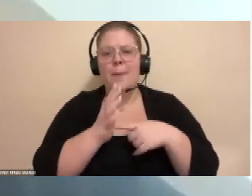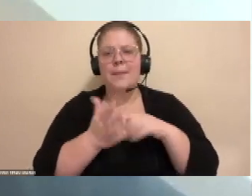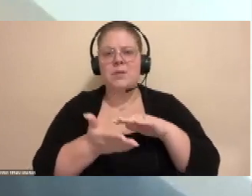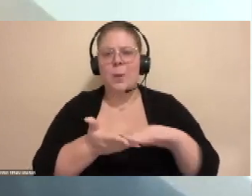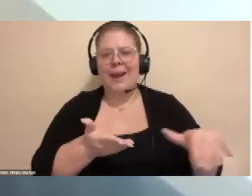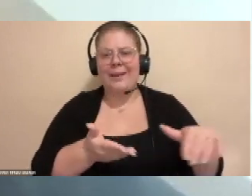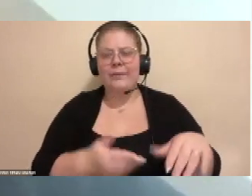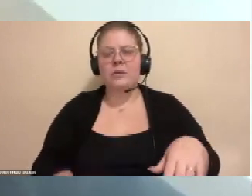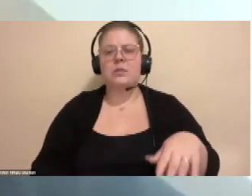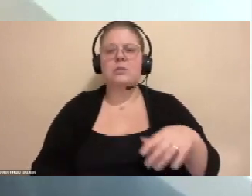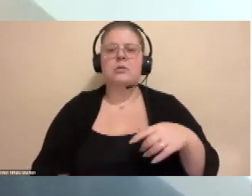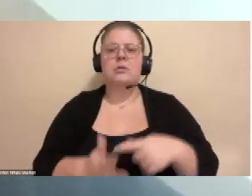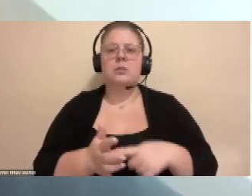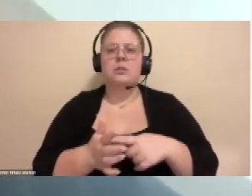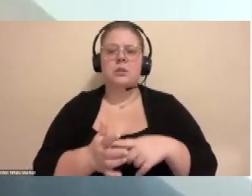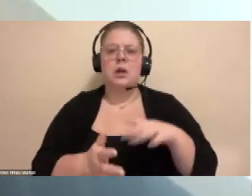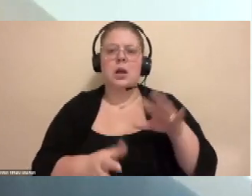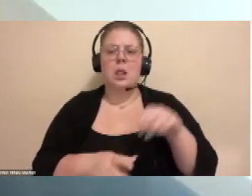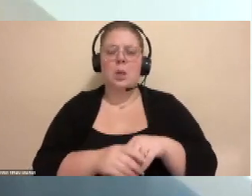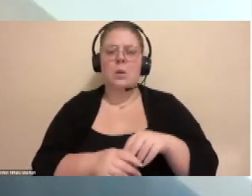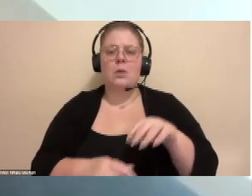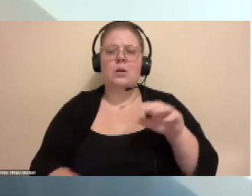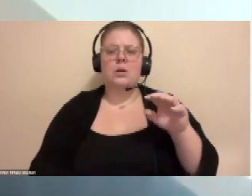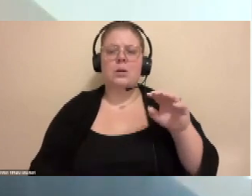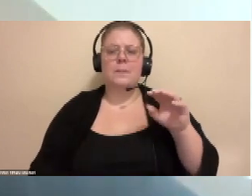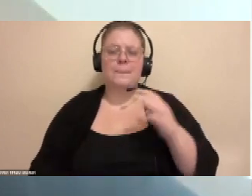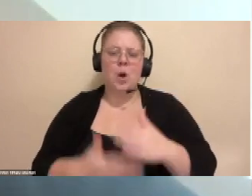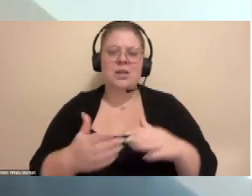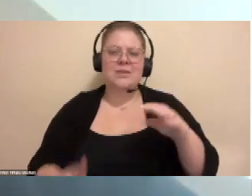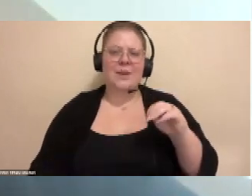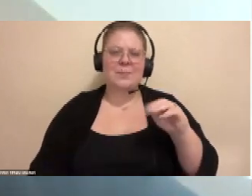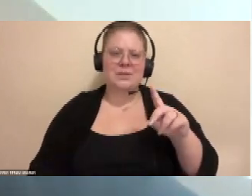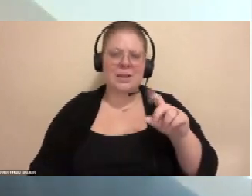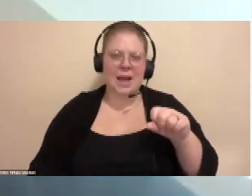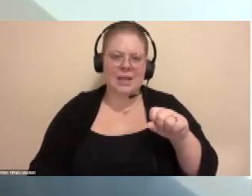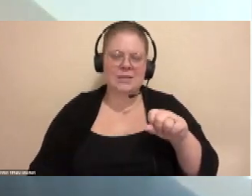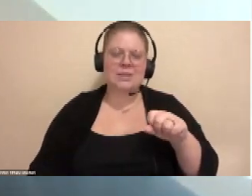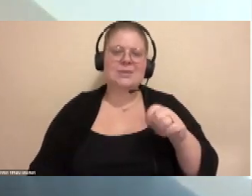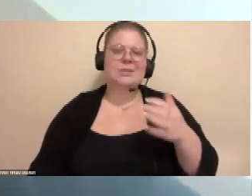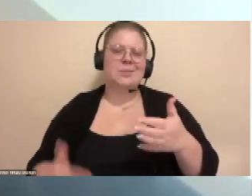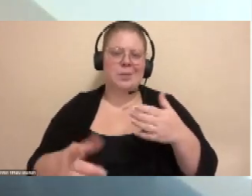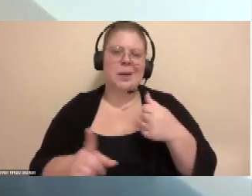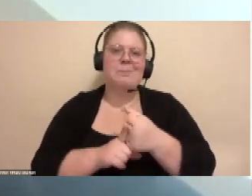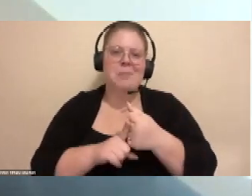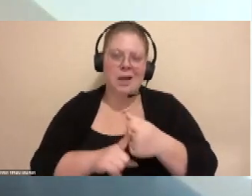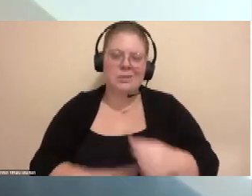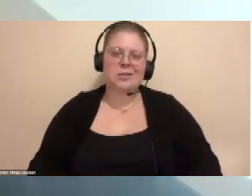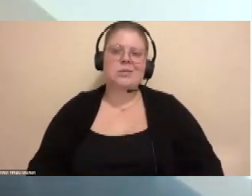Parts of MDS and Pass are during that time period likely played some role there. It would just be interesting